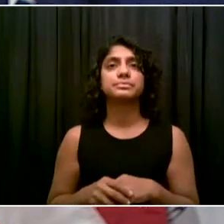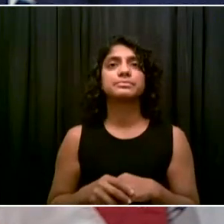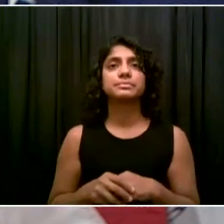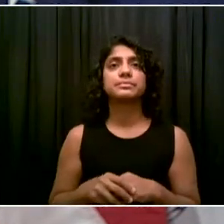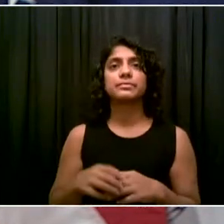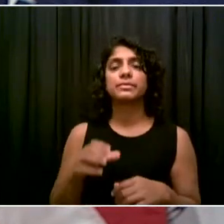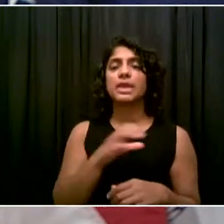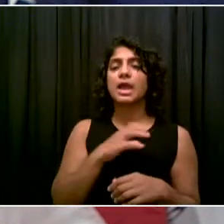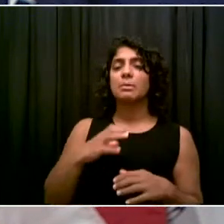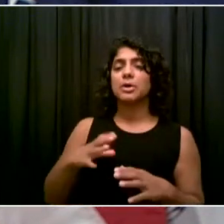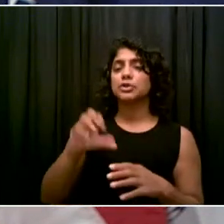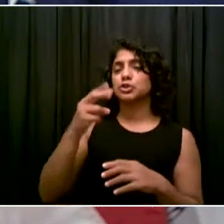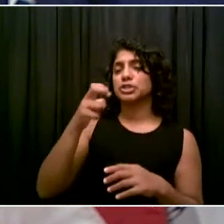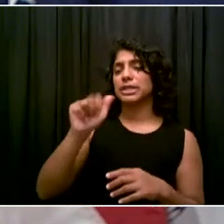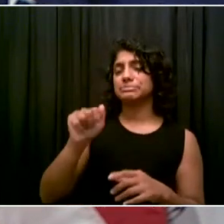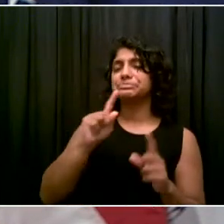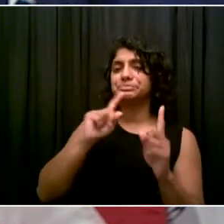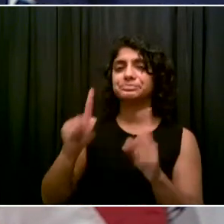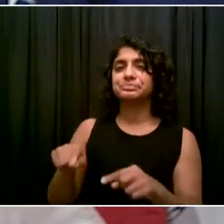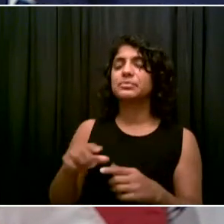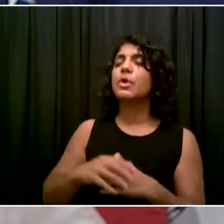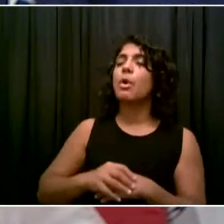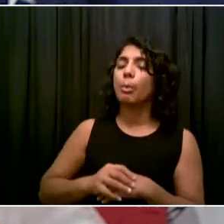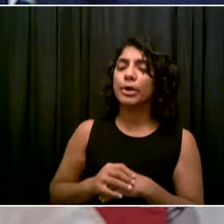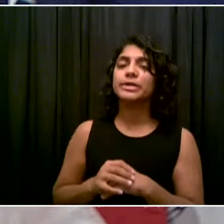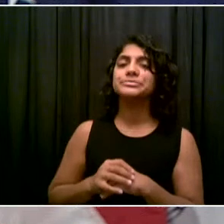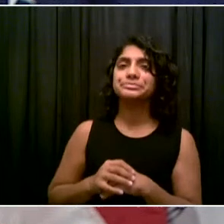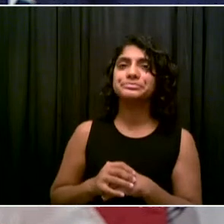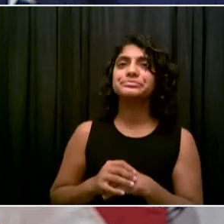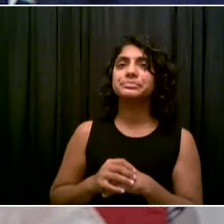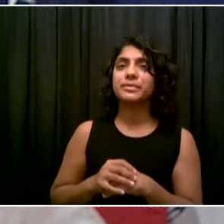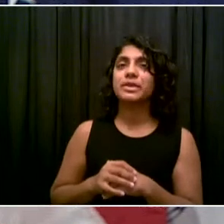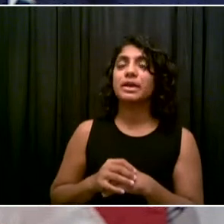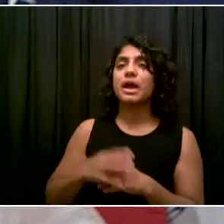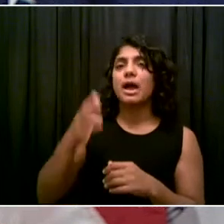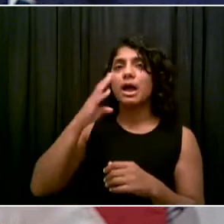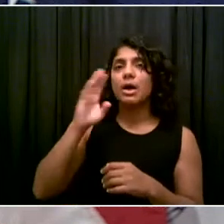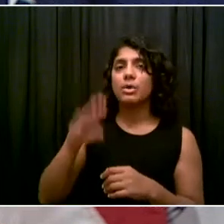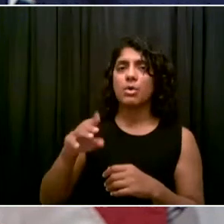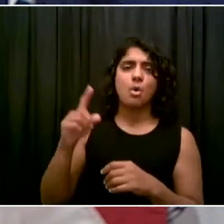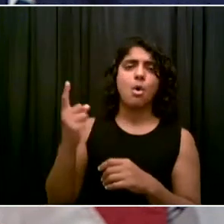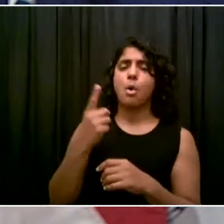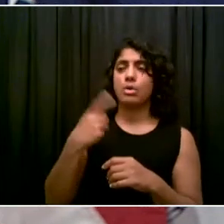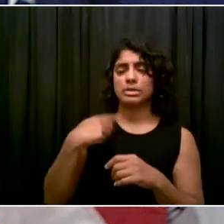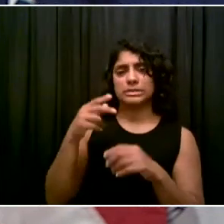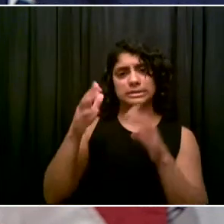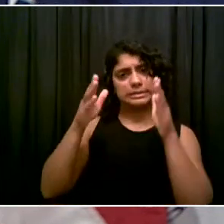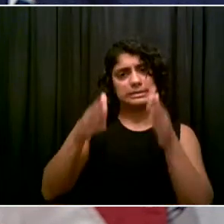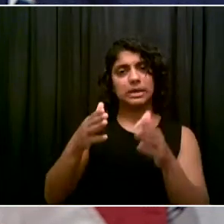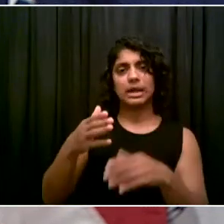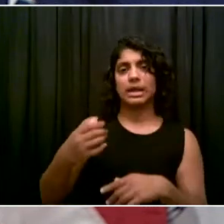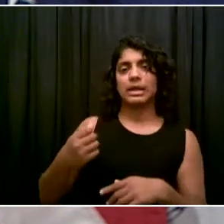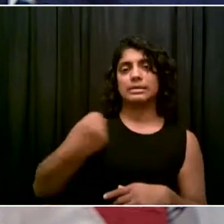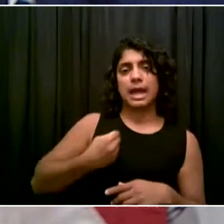THREE QUESTIONS INTO ONE. ON THE GANG ISSUE IT IS BEEN